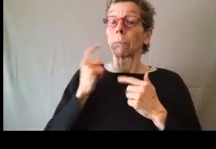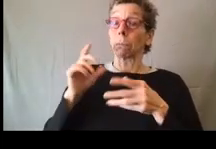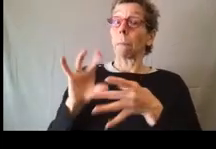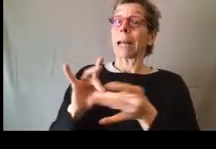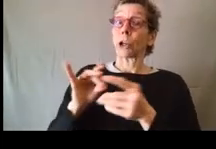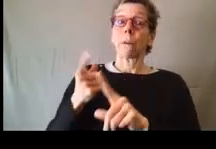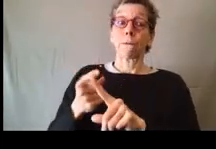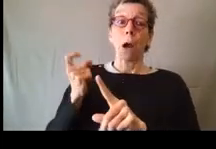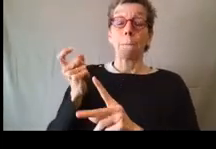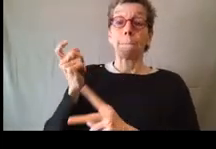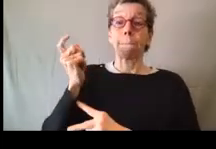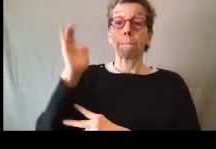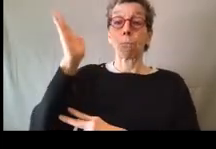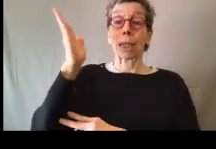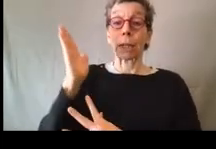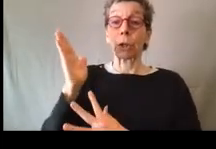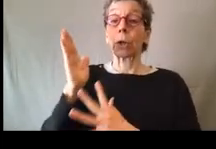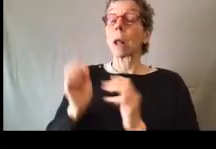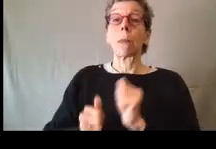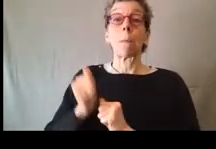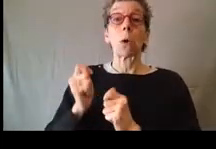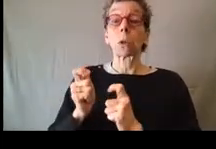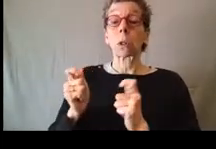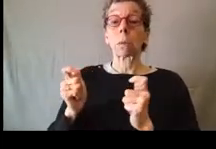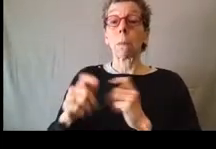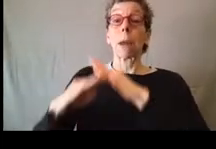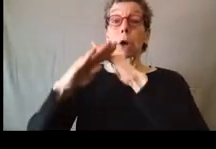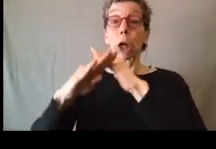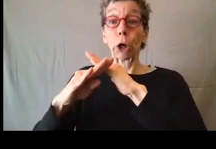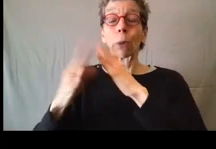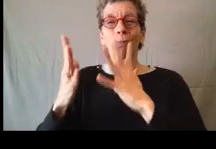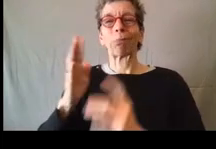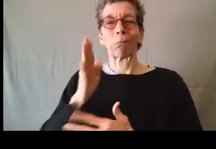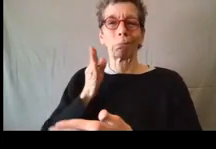to full inclusion of individuals with disabilities is the negative attitude towards individuals